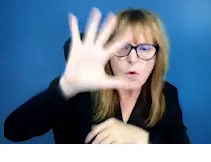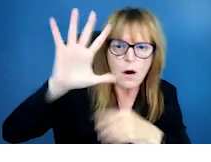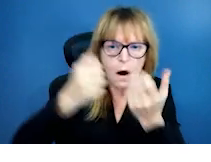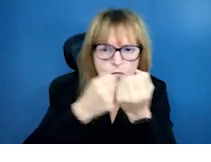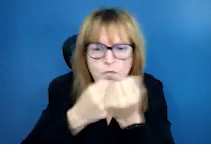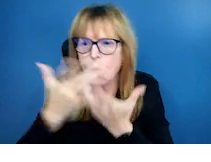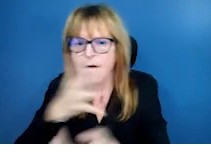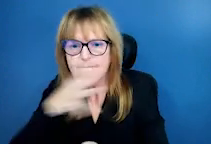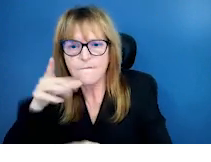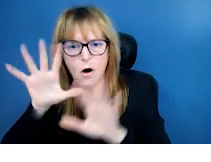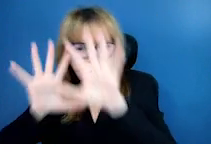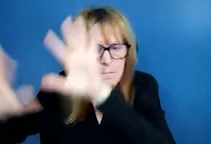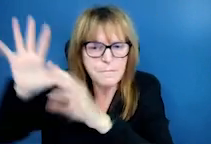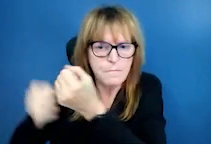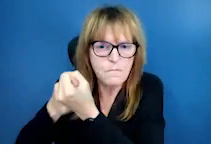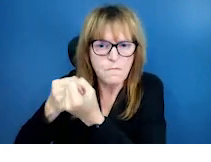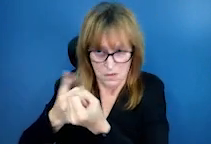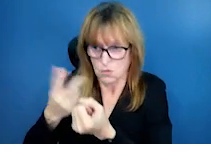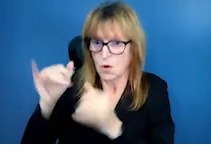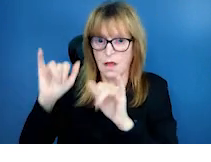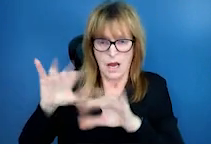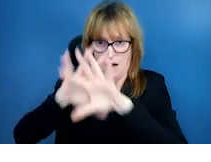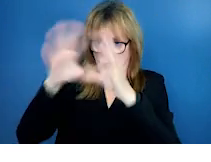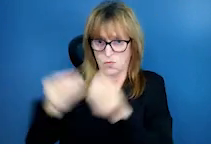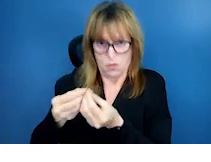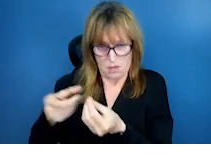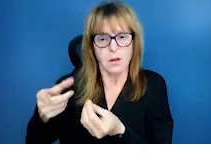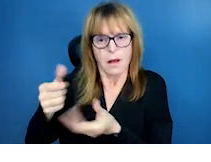The maximum funding available to each organization is capped at $30,000.